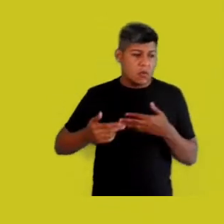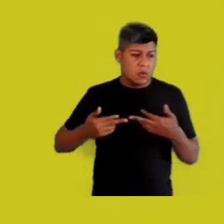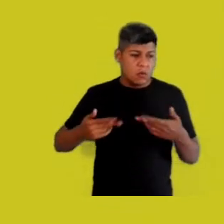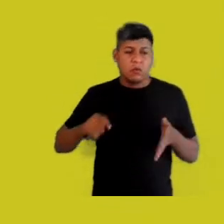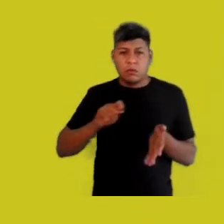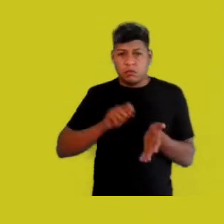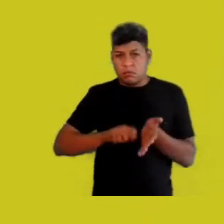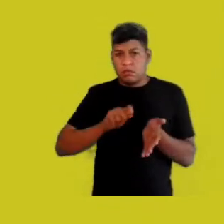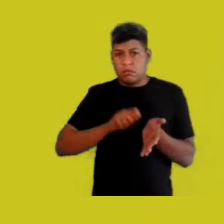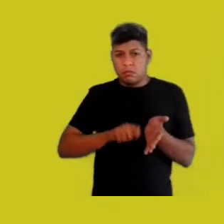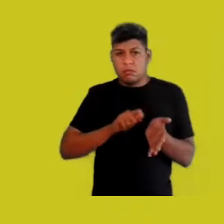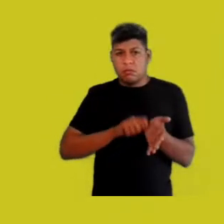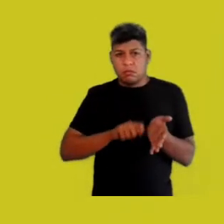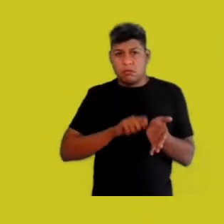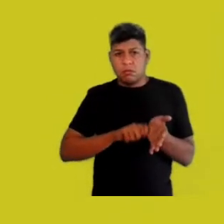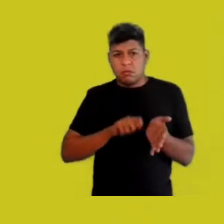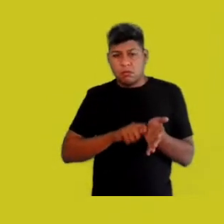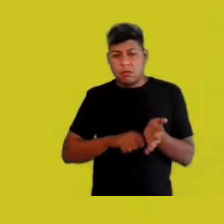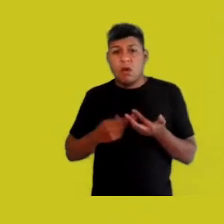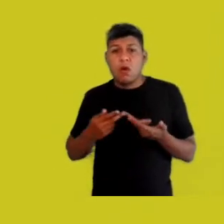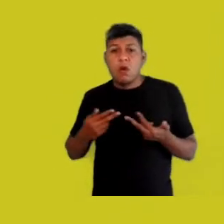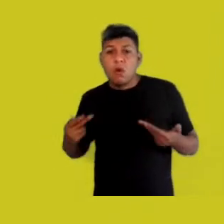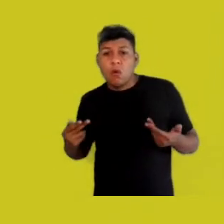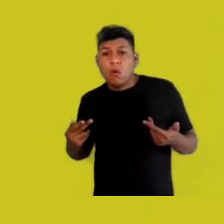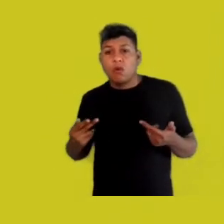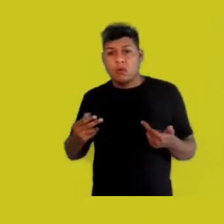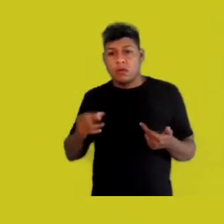One thing is a convergence, a translation,